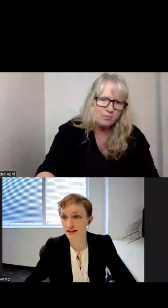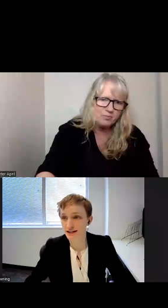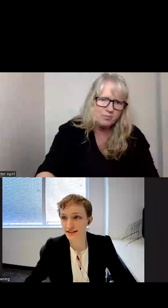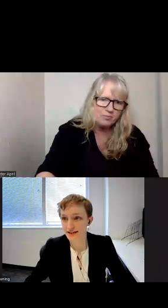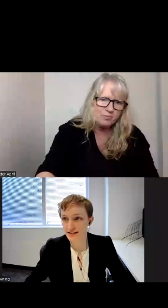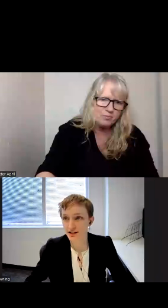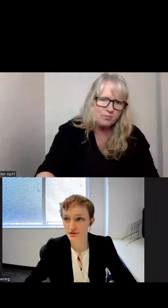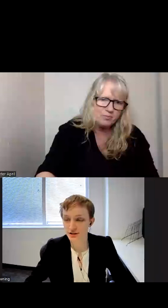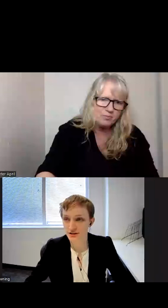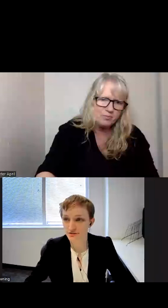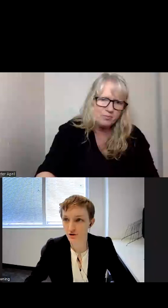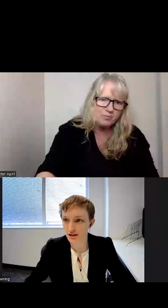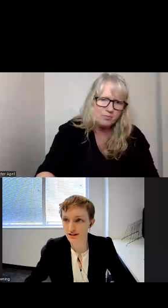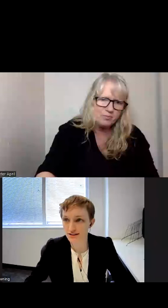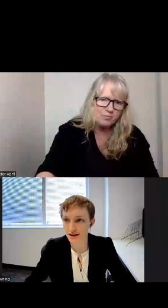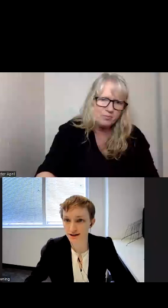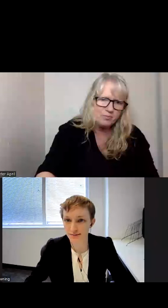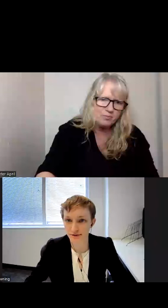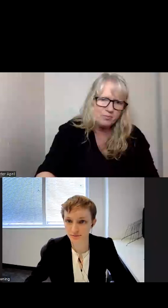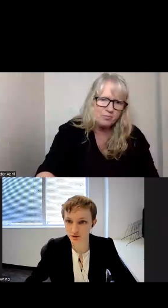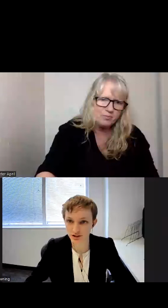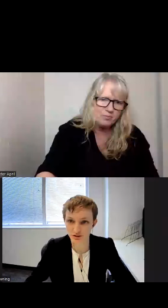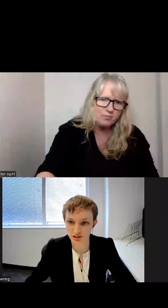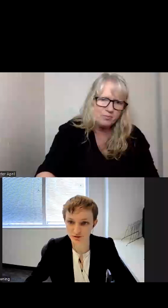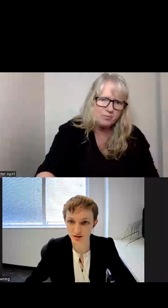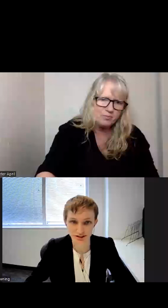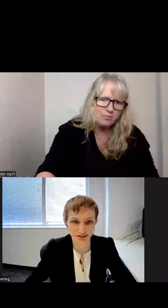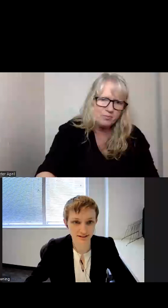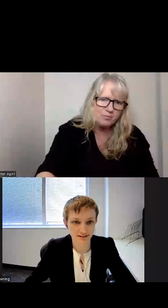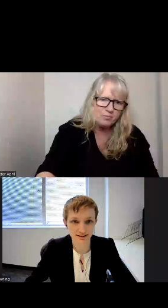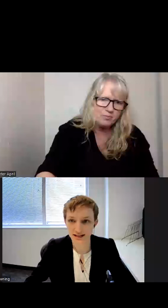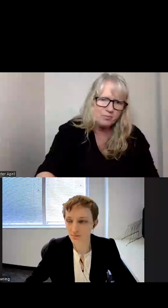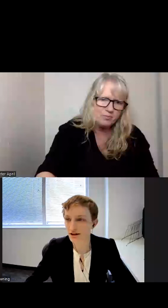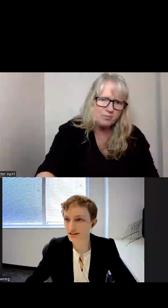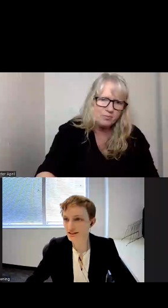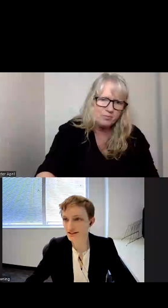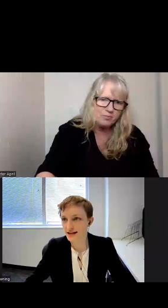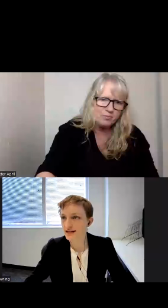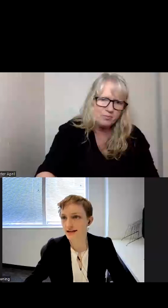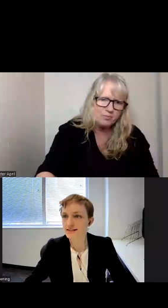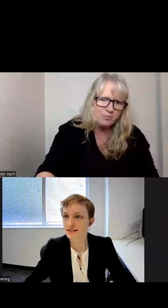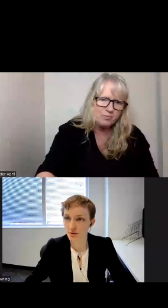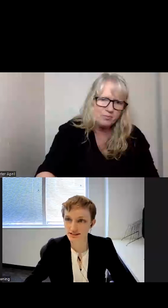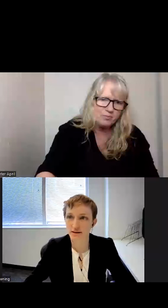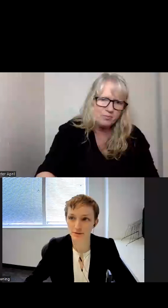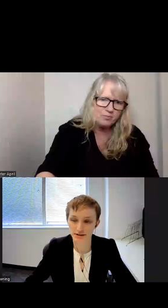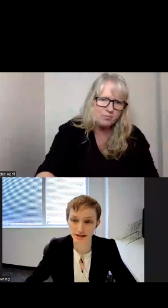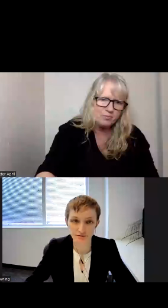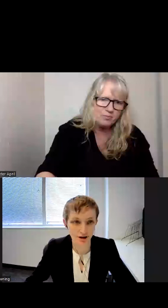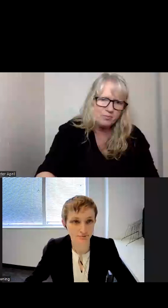AND A HUGE AREA OF FOCUS AND WOULD ENCOURAGE YOU ALL TO STAY PLUGGED IN AND WHAT IS HAPPENING ON THAT FRONT.